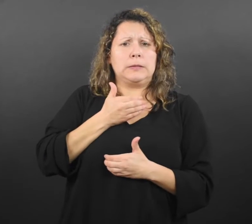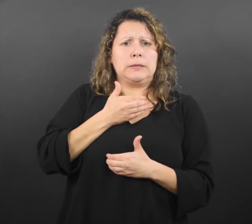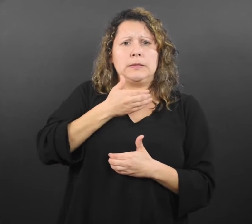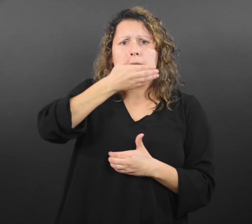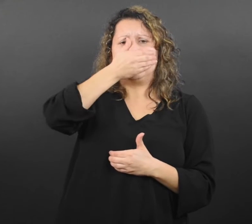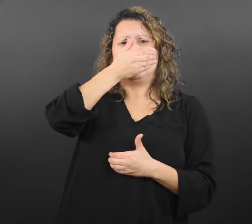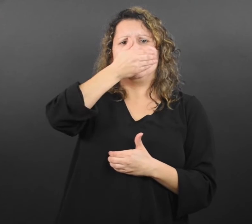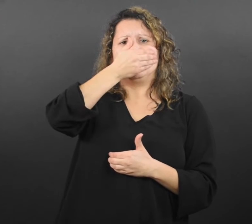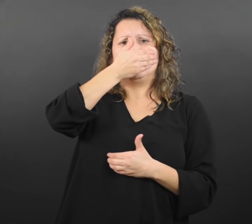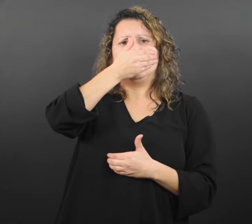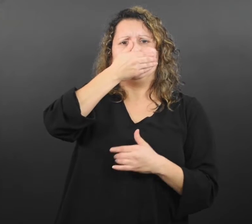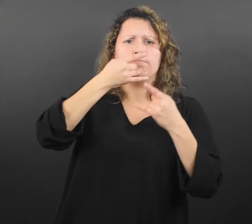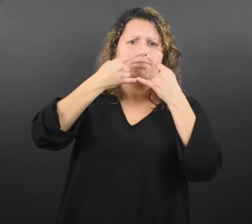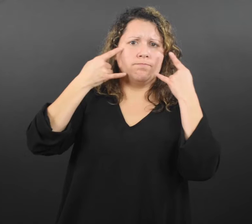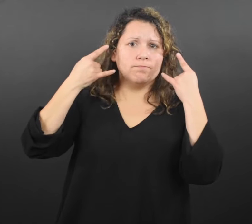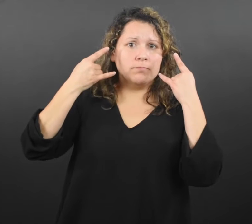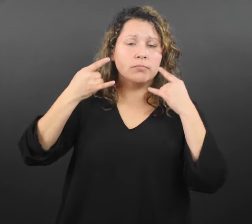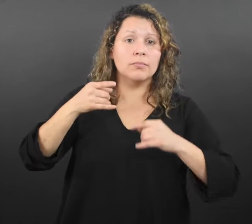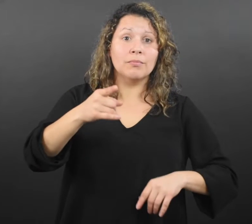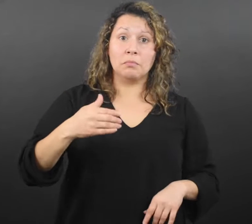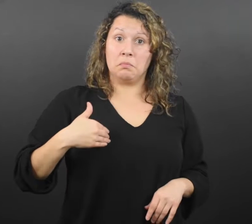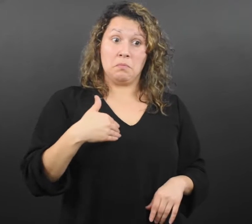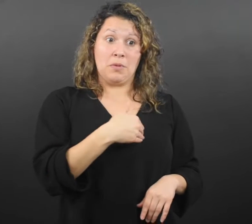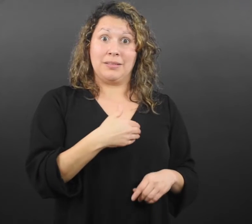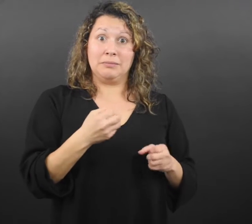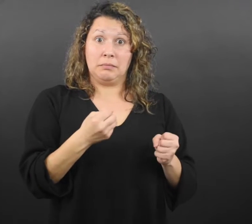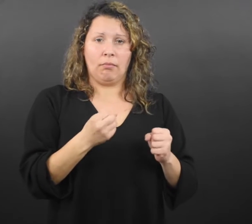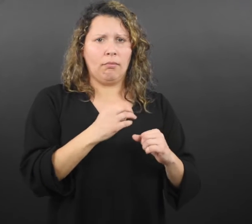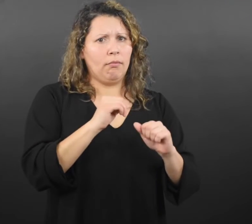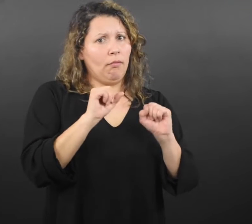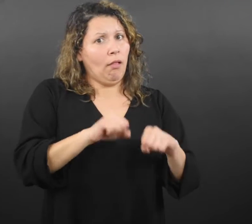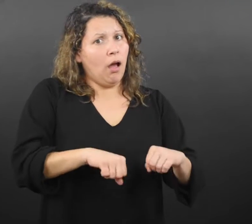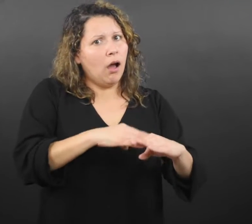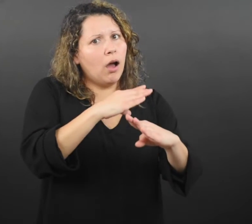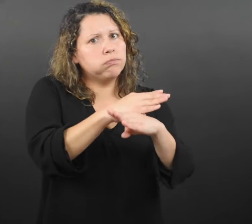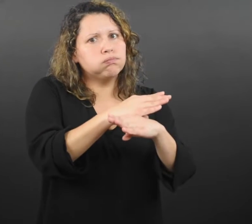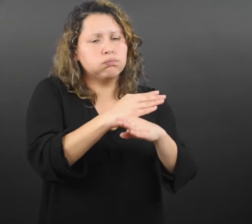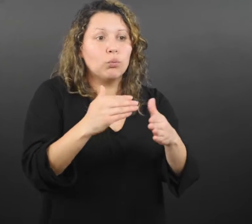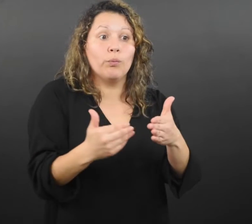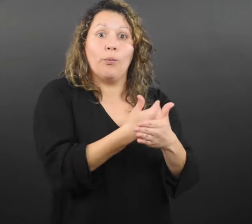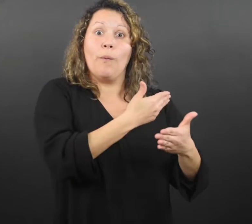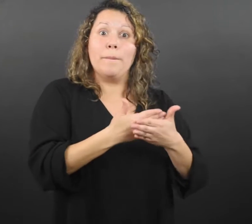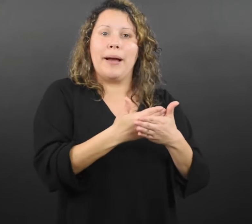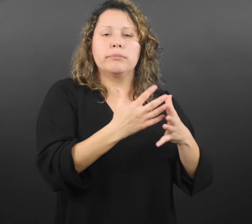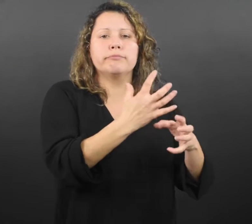Giving birth if you have COVID-19 ● You can practice skin-to-skin care in the